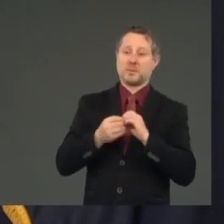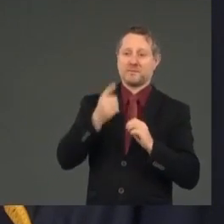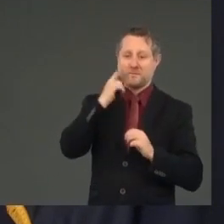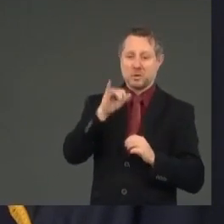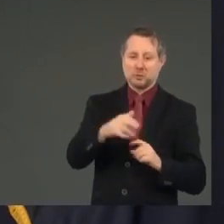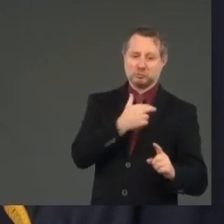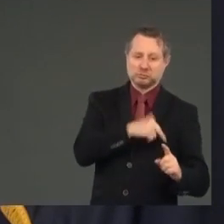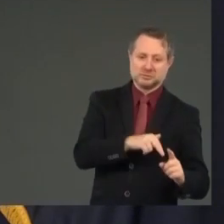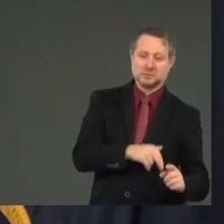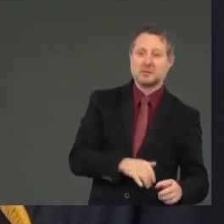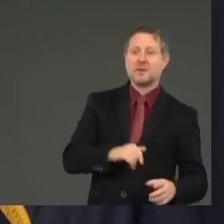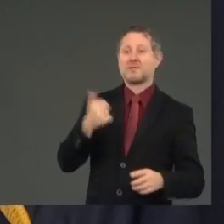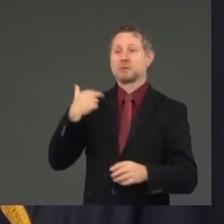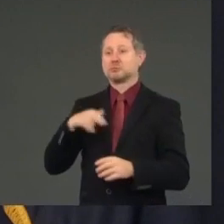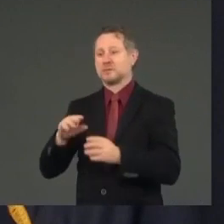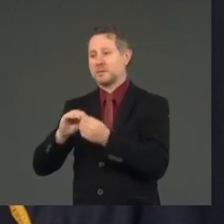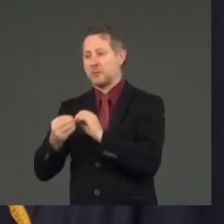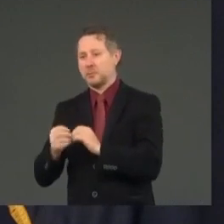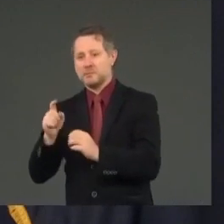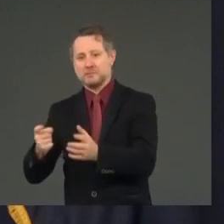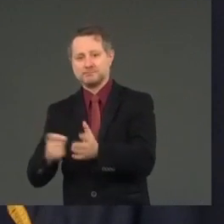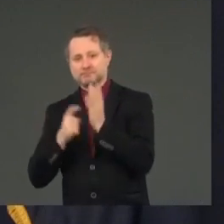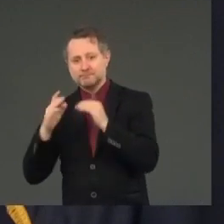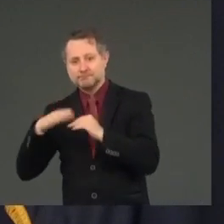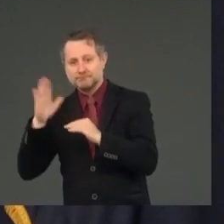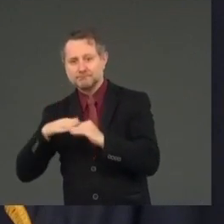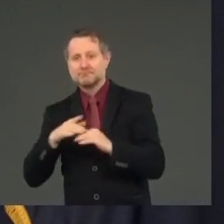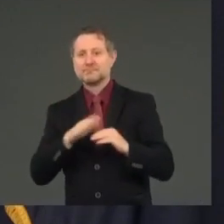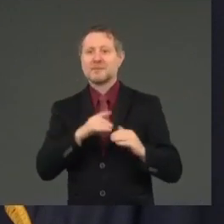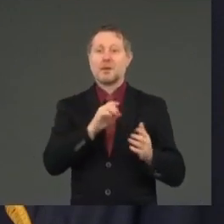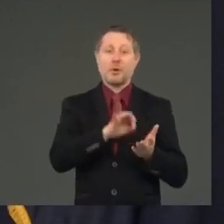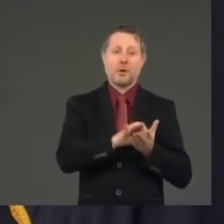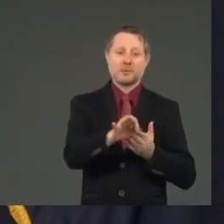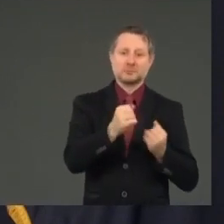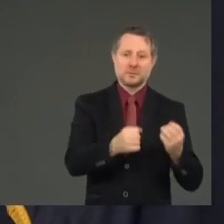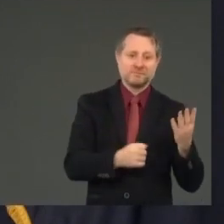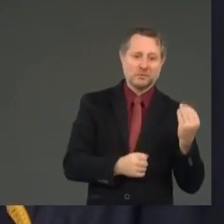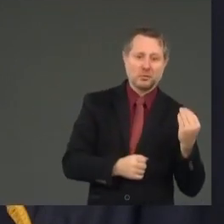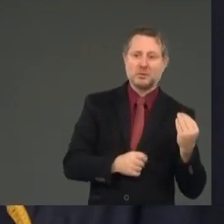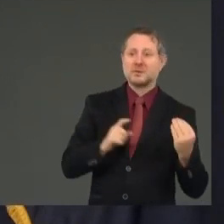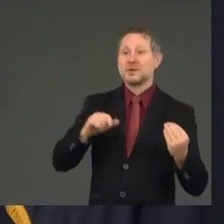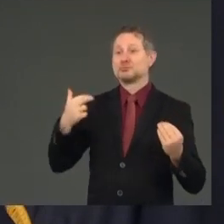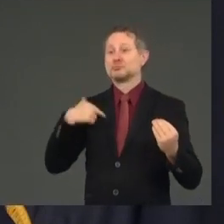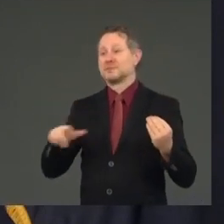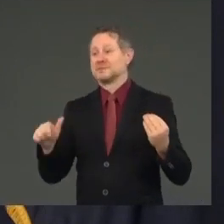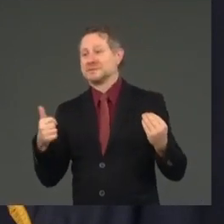IT'S COMPLICATED TO SET ONE